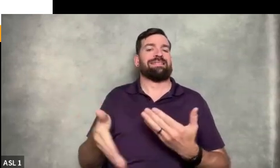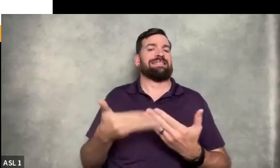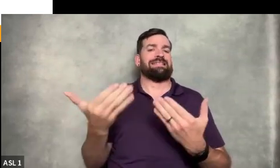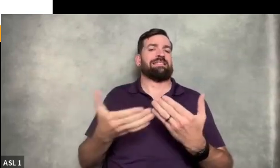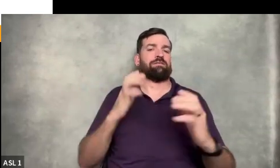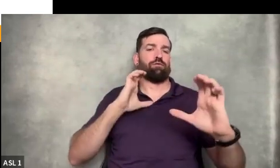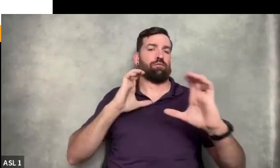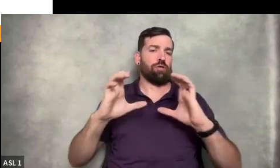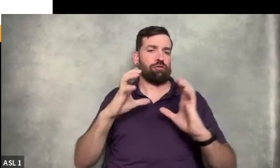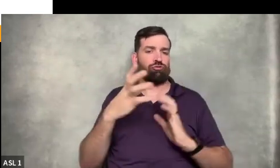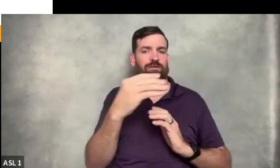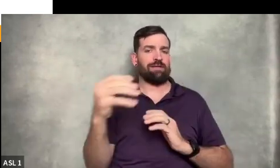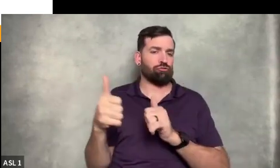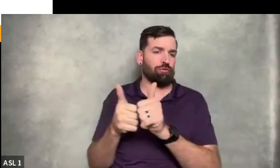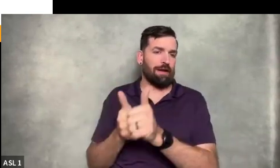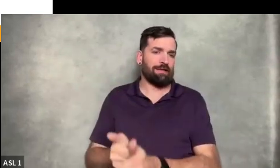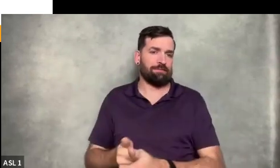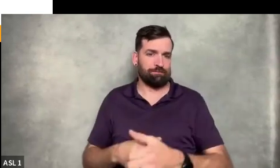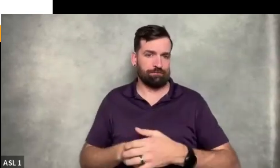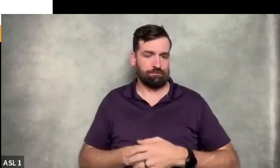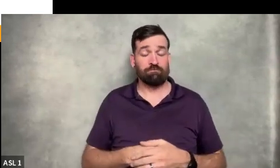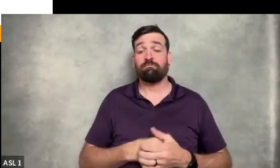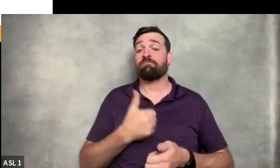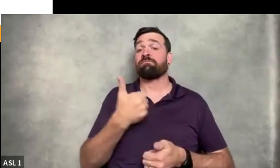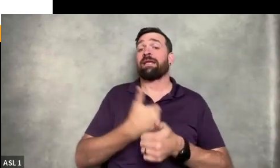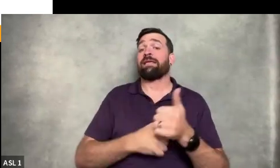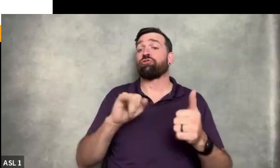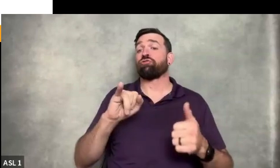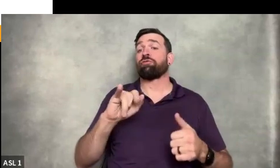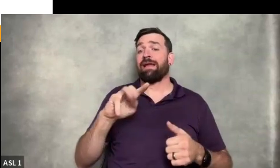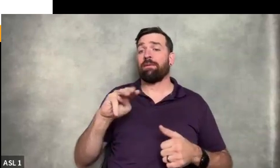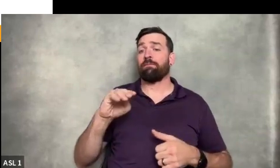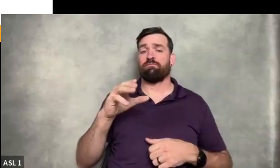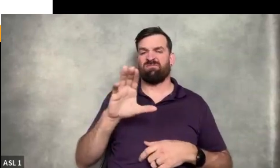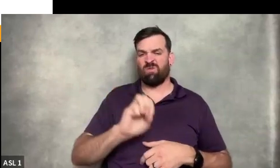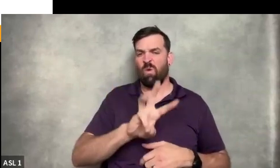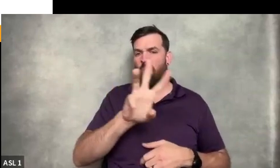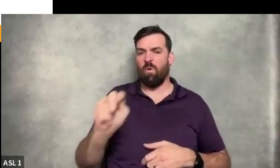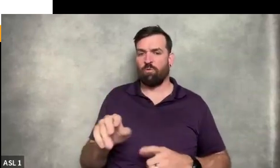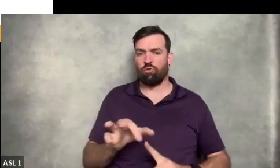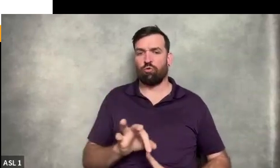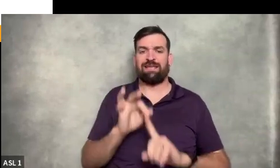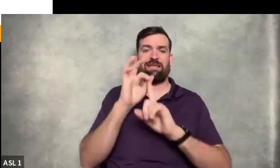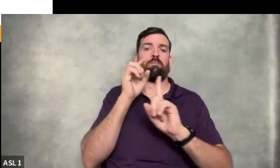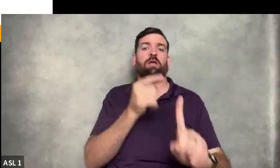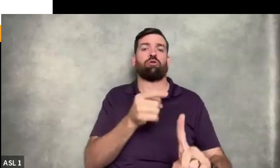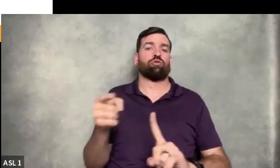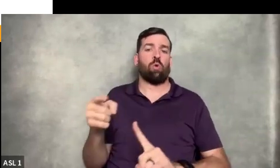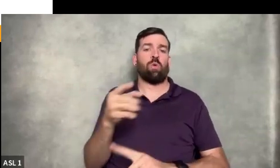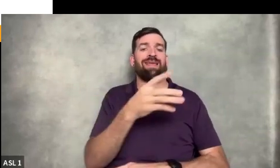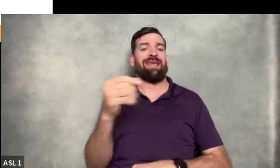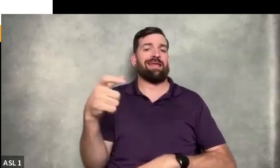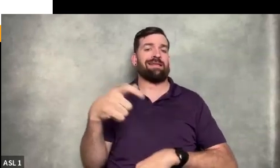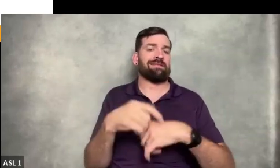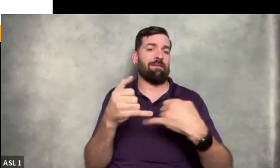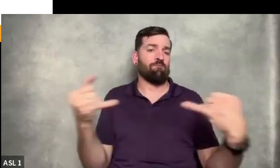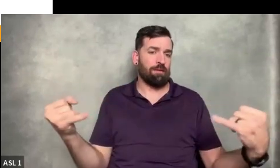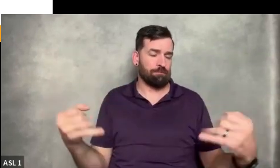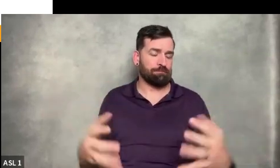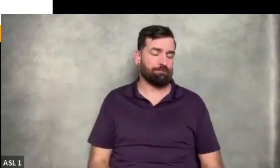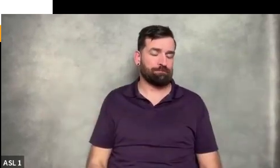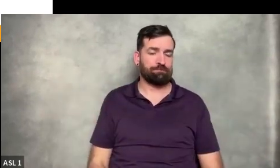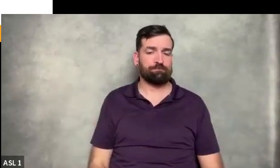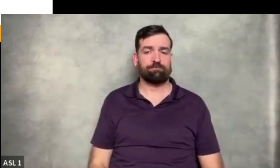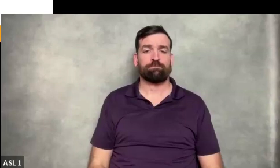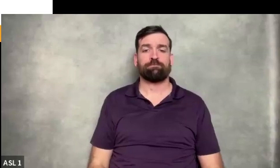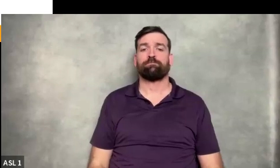tracking. Each item will have its own unique milestones and overall time frame. Next slide.